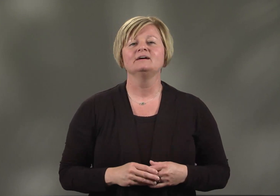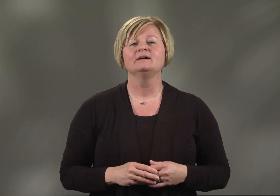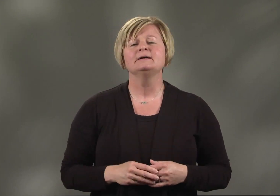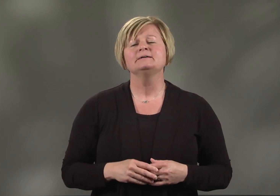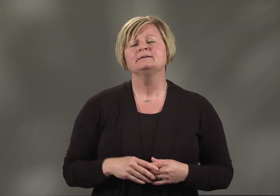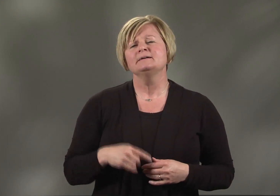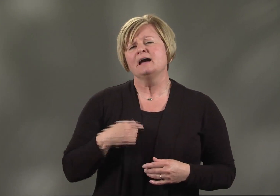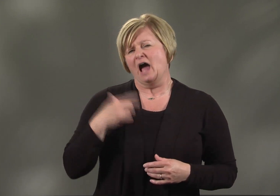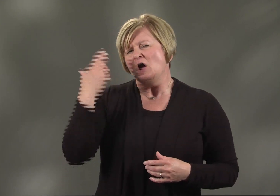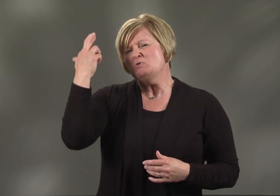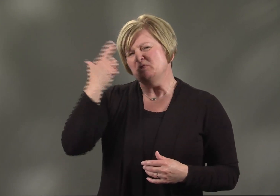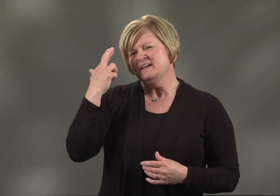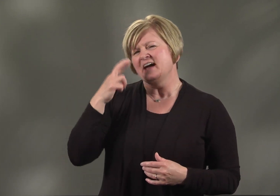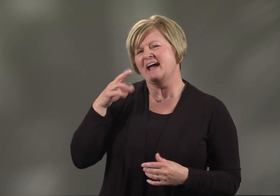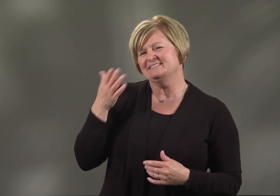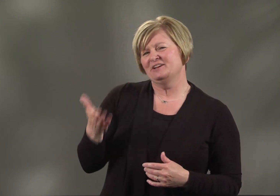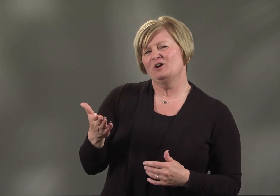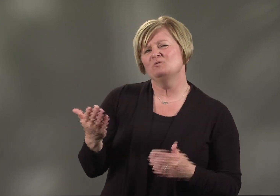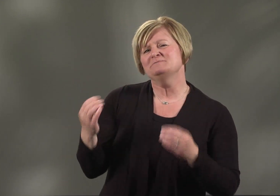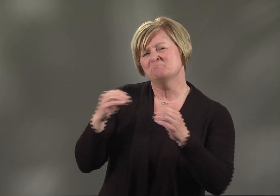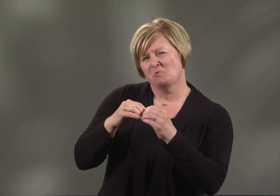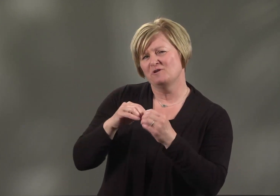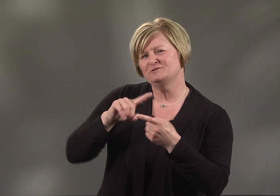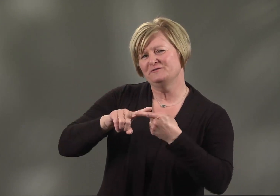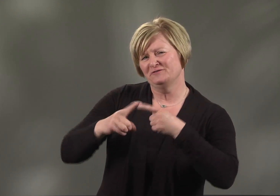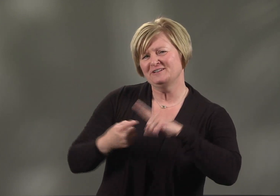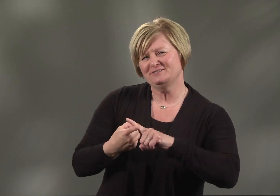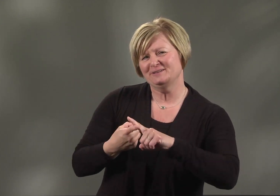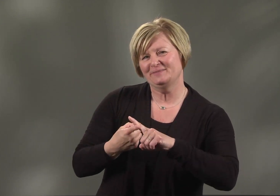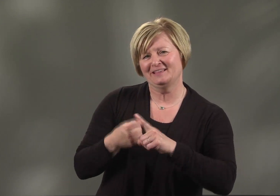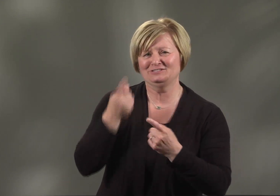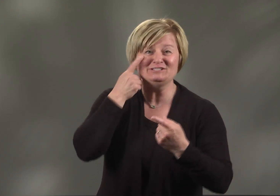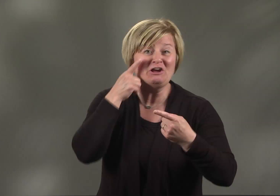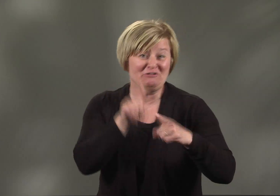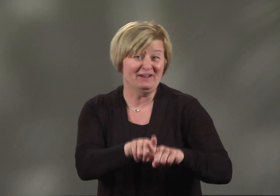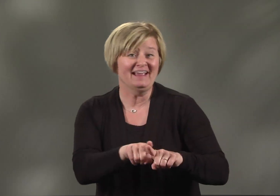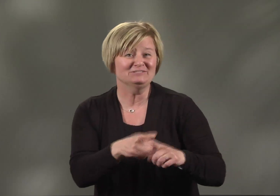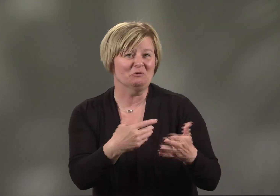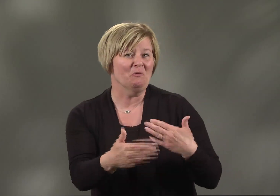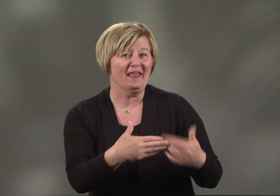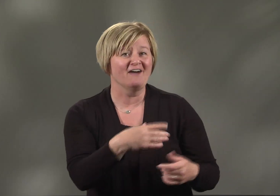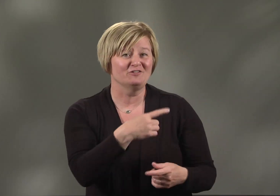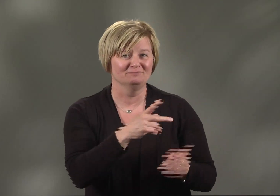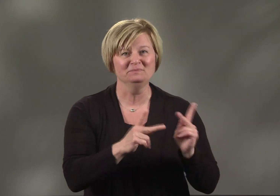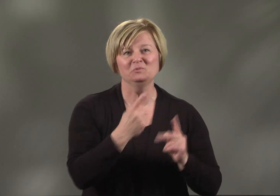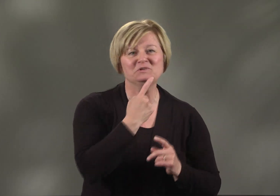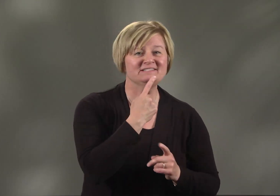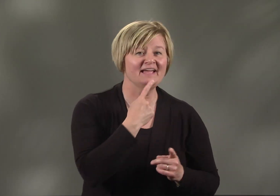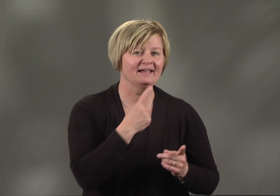I realized there was more to friendships than just agreeing with whatever people were saying,